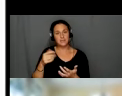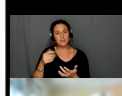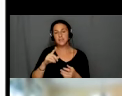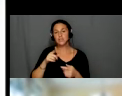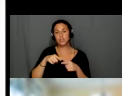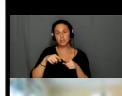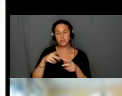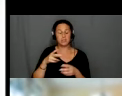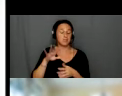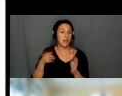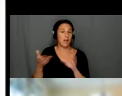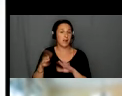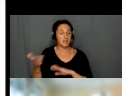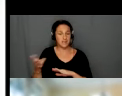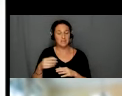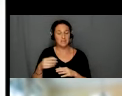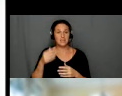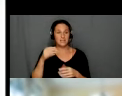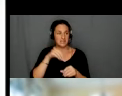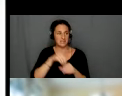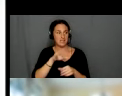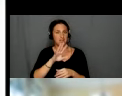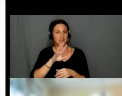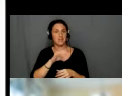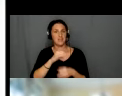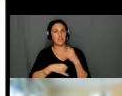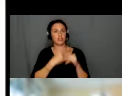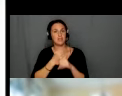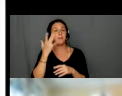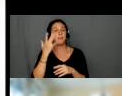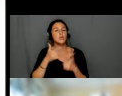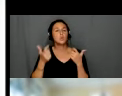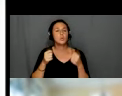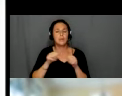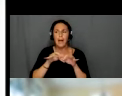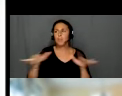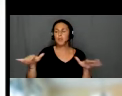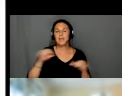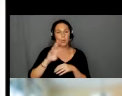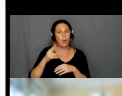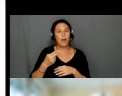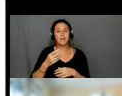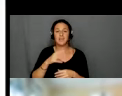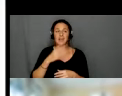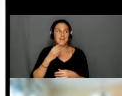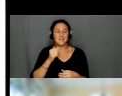we had huge outbreaks in warehouses and really inadequate employer responses